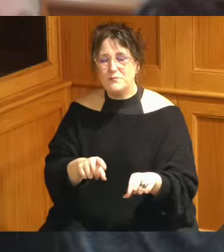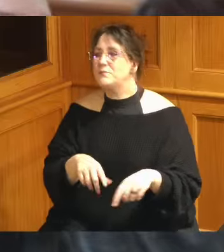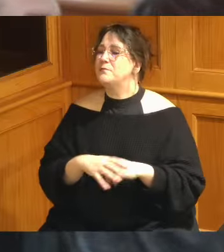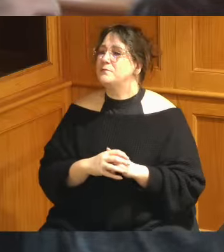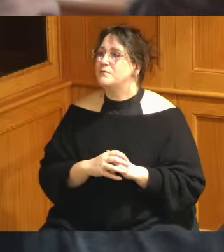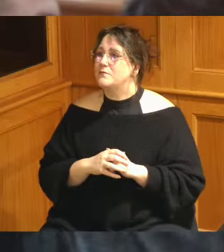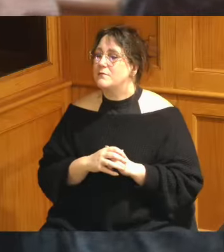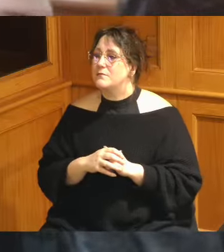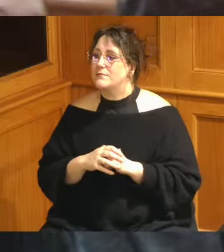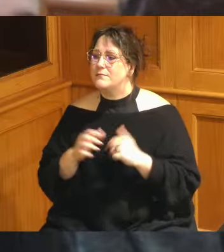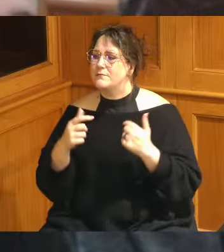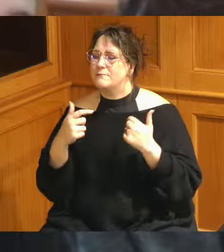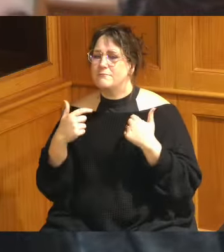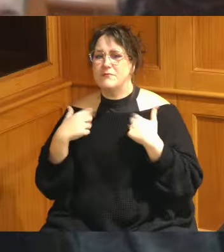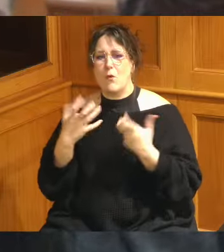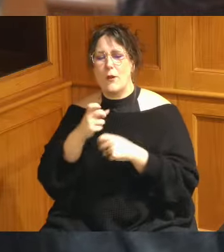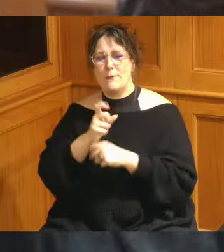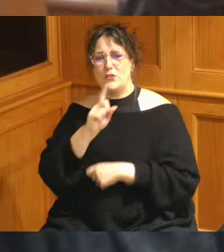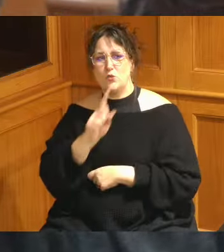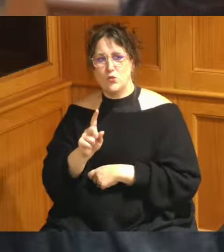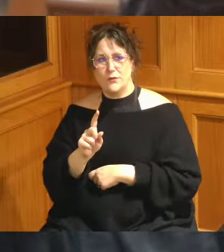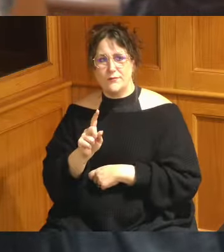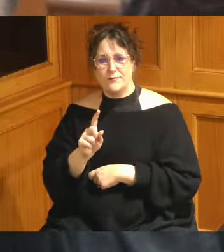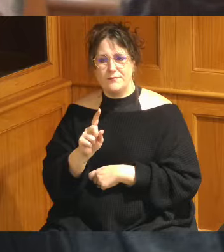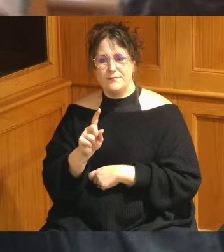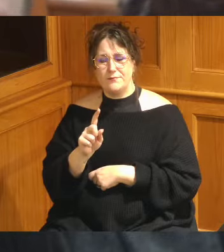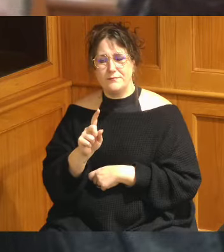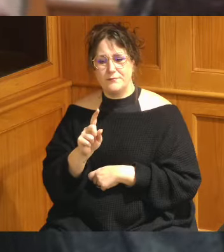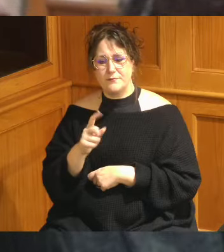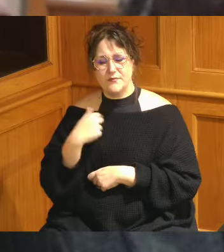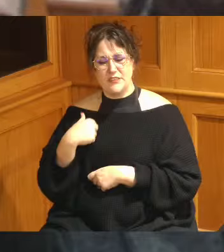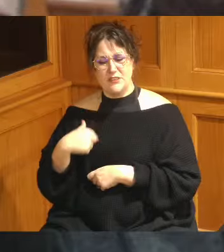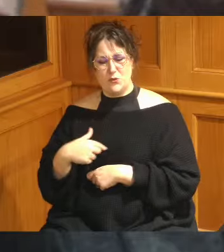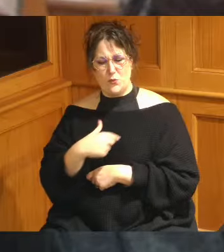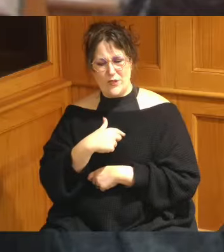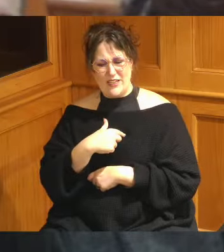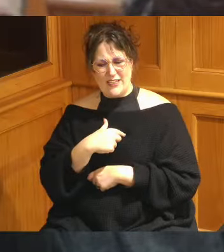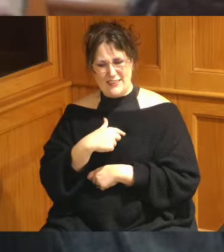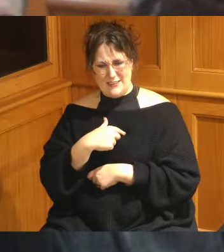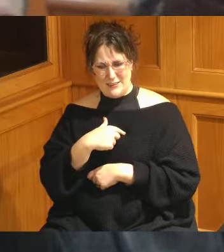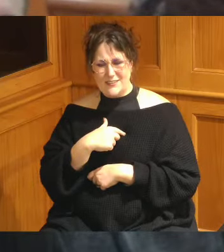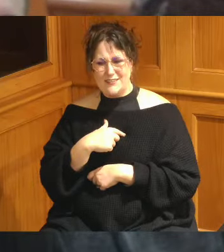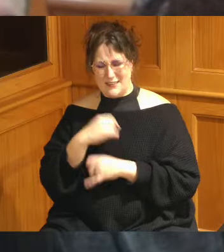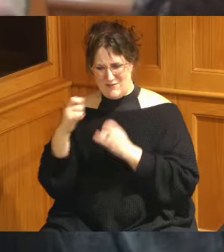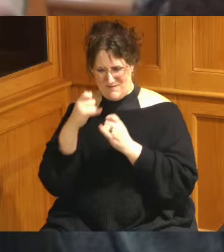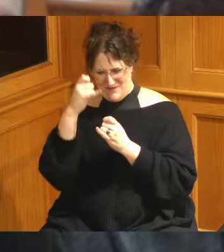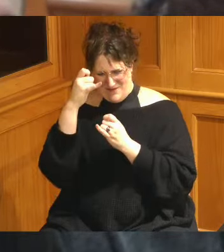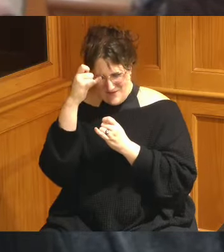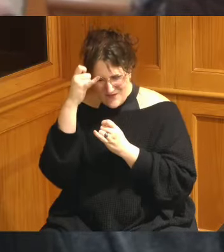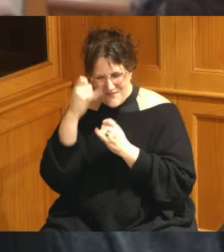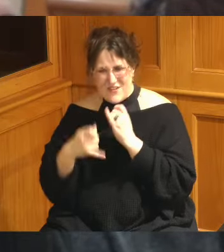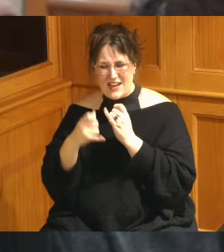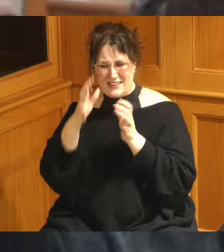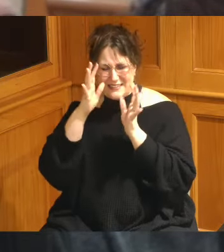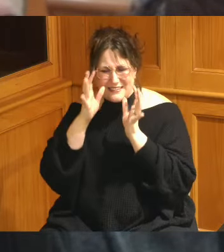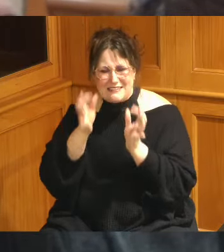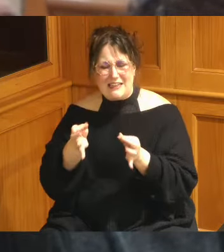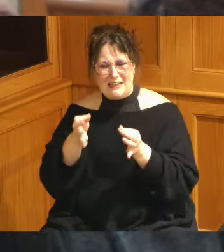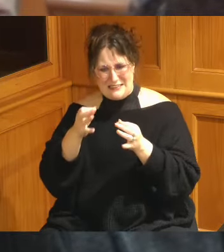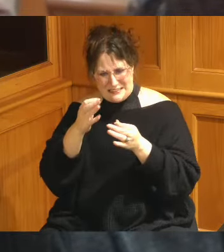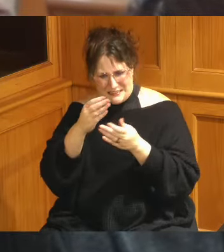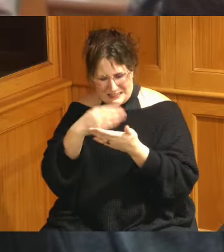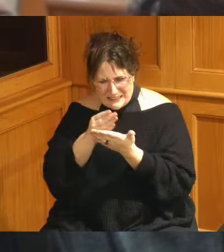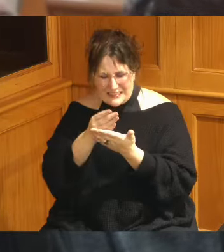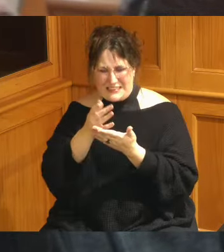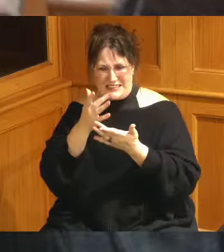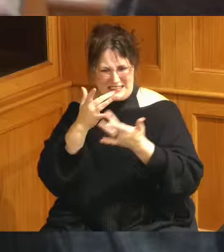make sure that as we clamp down on all of our final decisions that we do so understanding that,